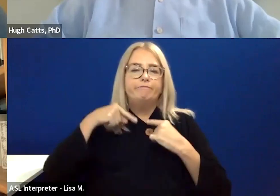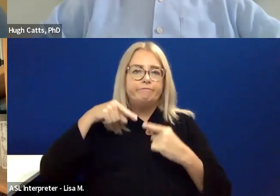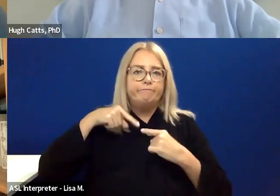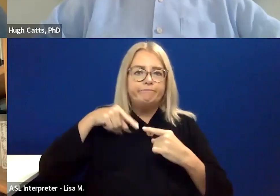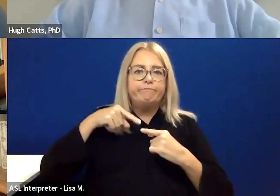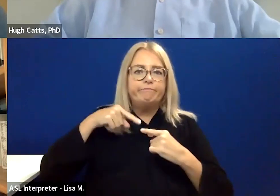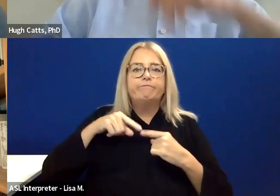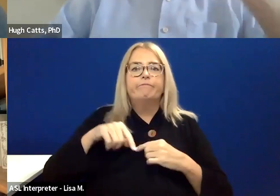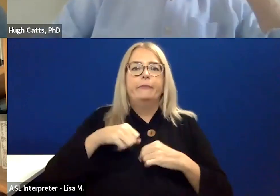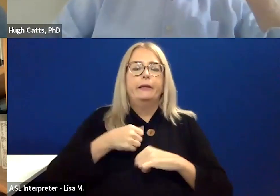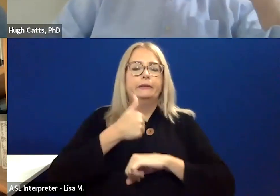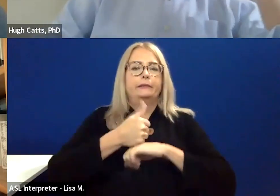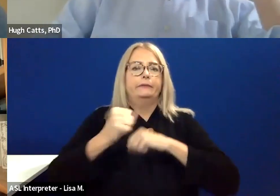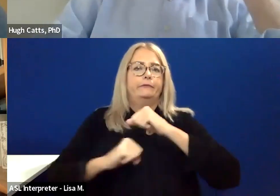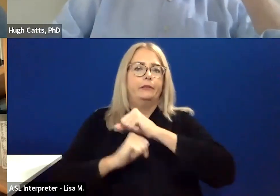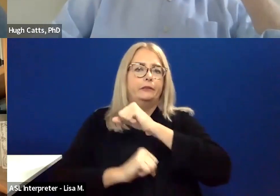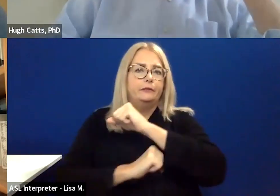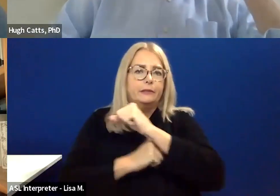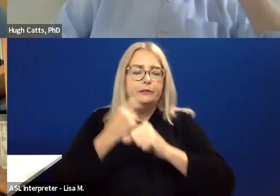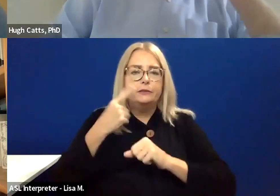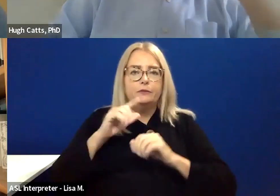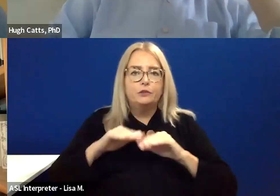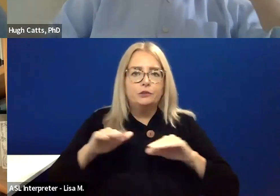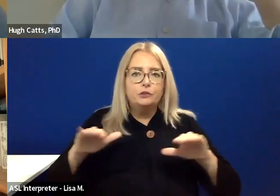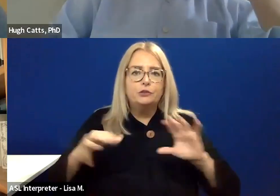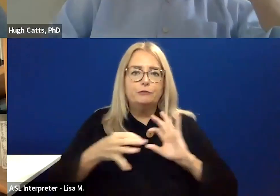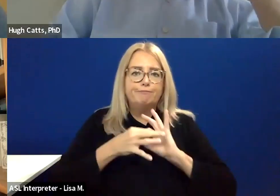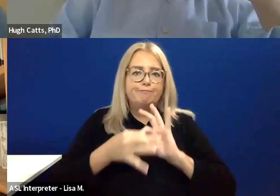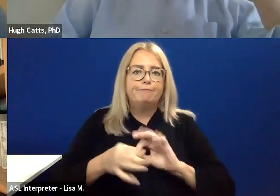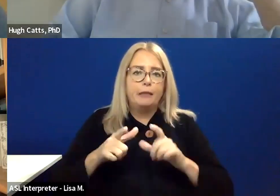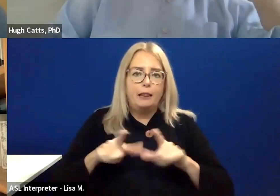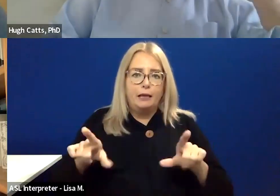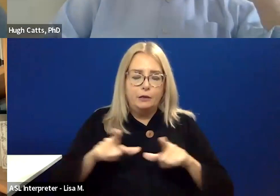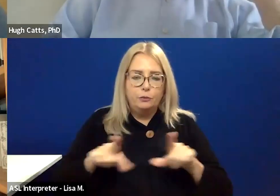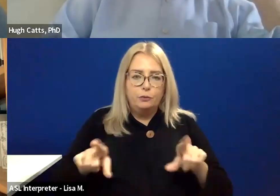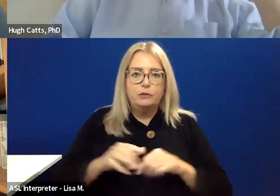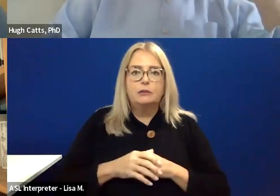their language and it's really the content really for me comes in because of language